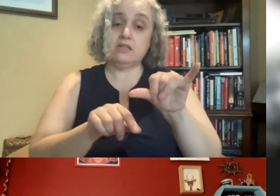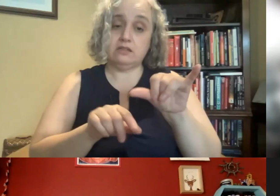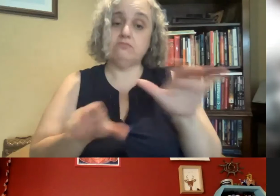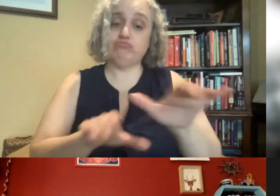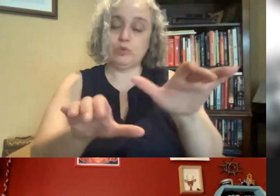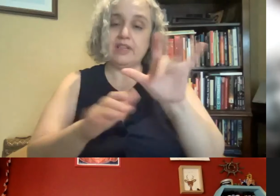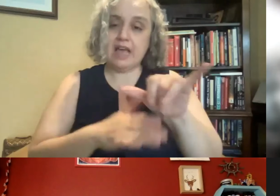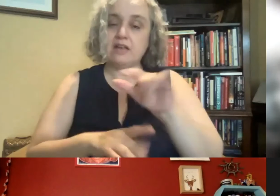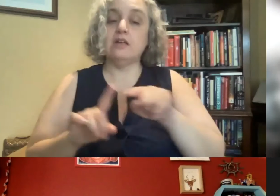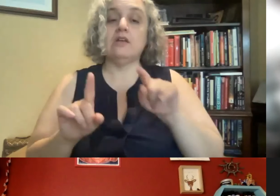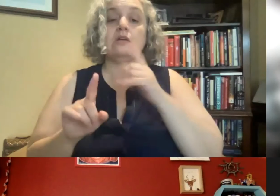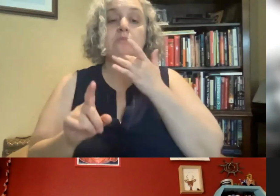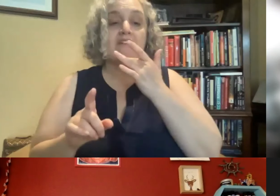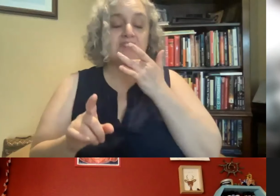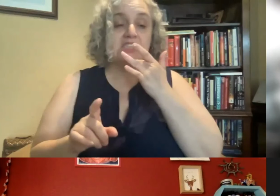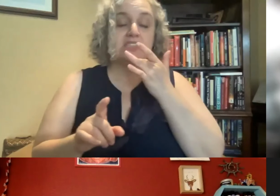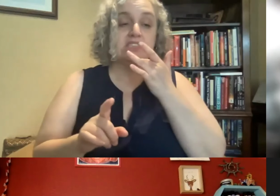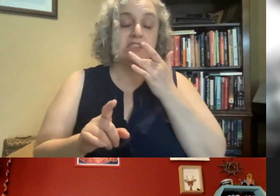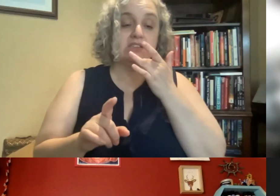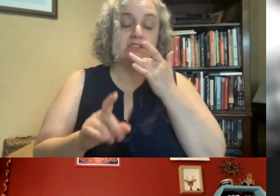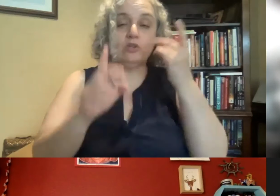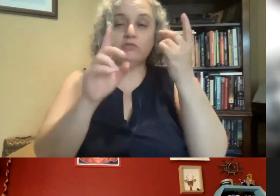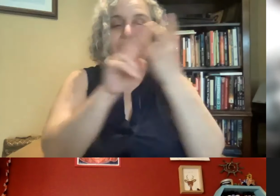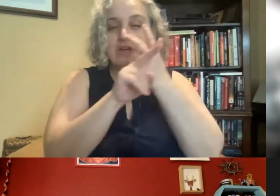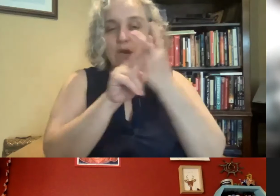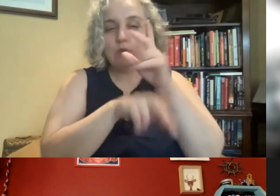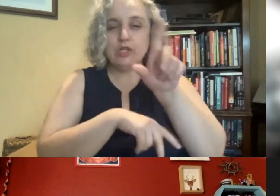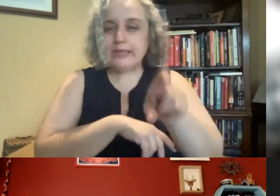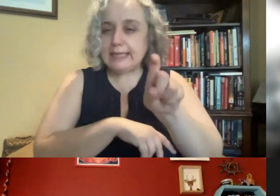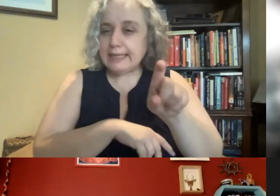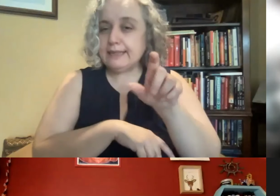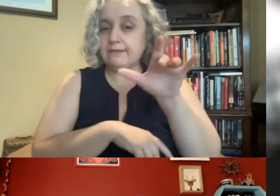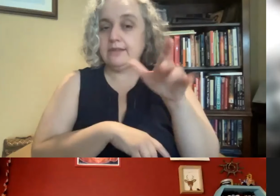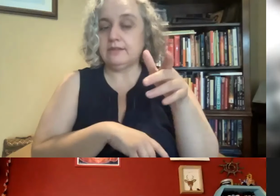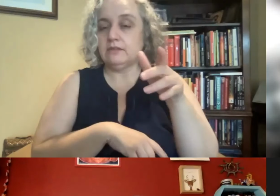work out what it is you need or want